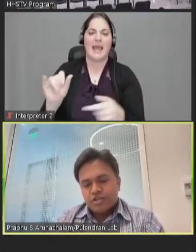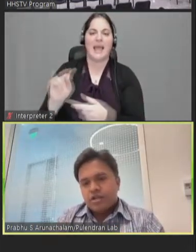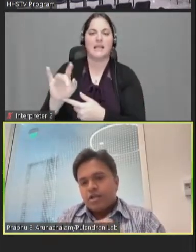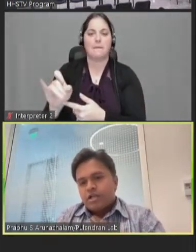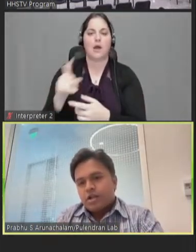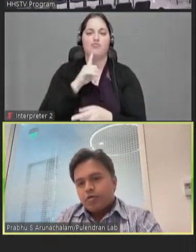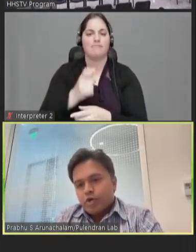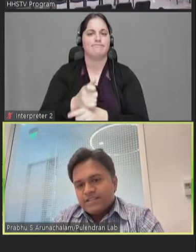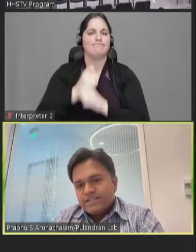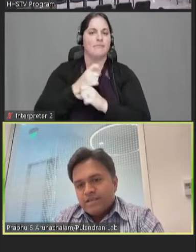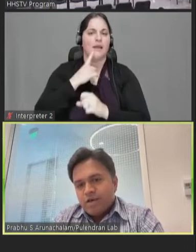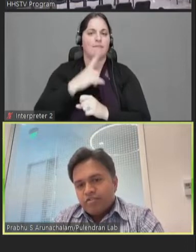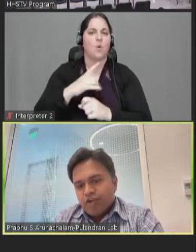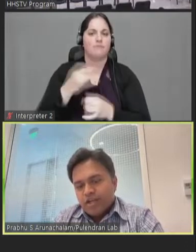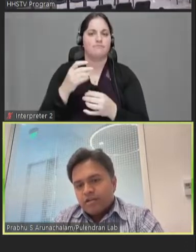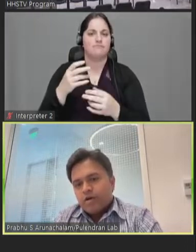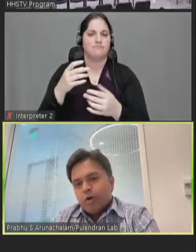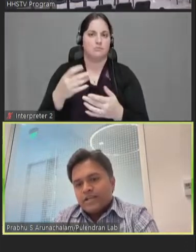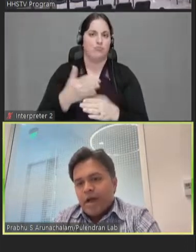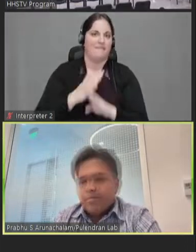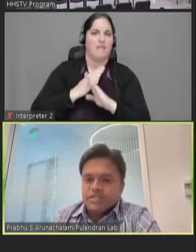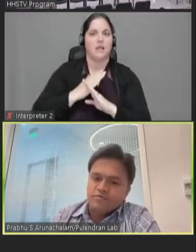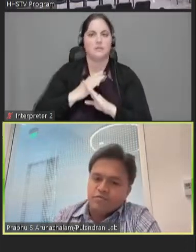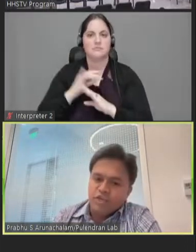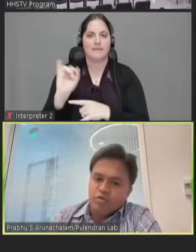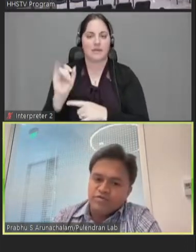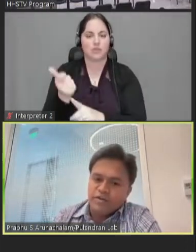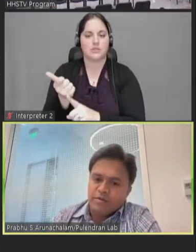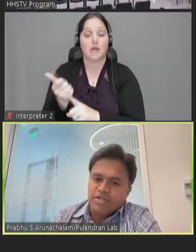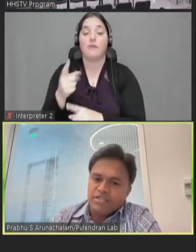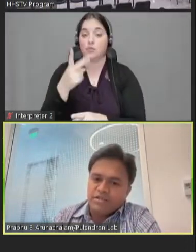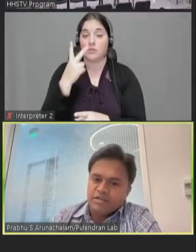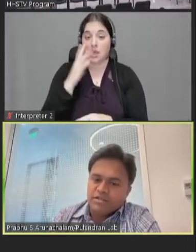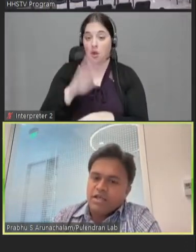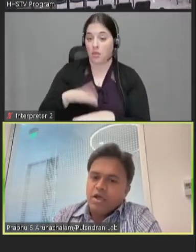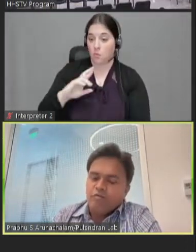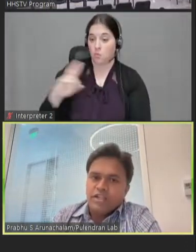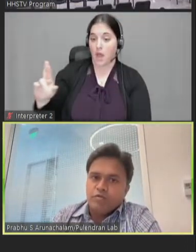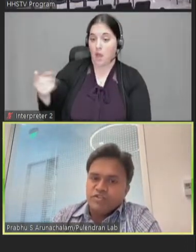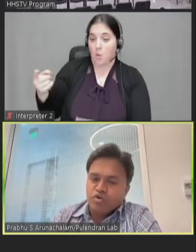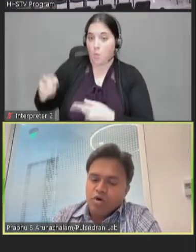Now you can see on the right what happens when humans were administered this. When there was no